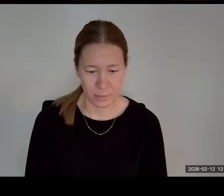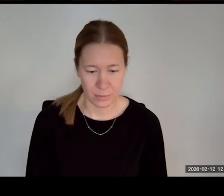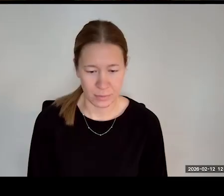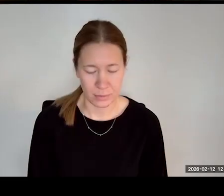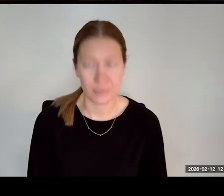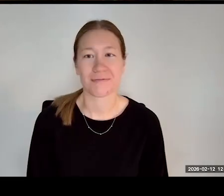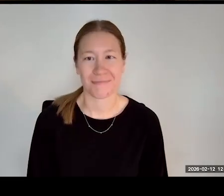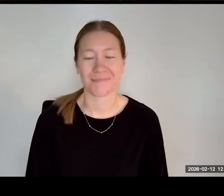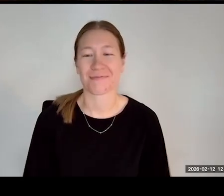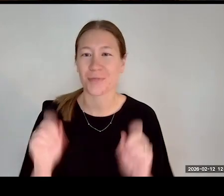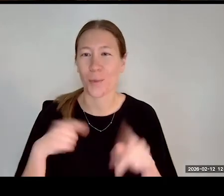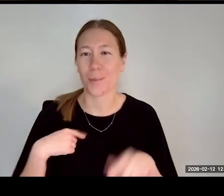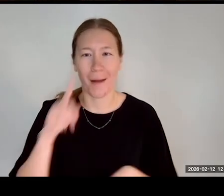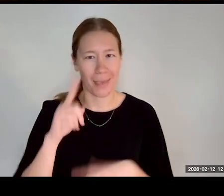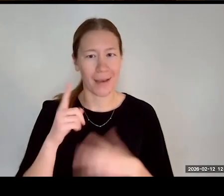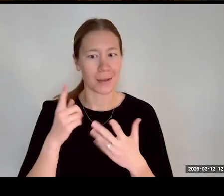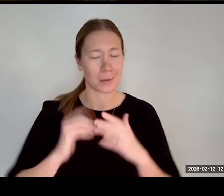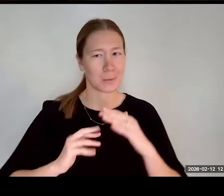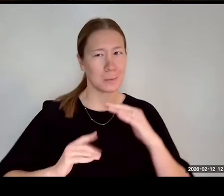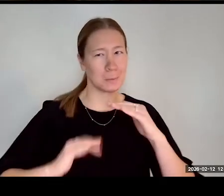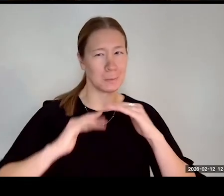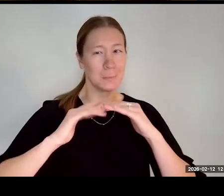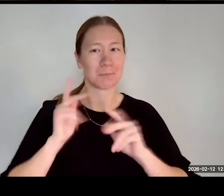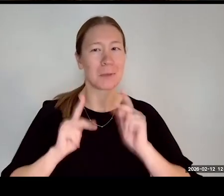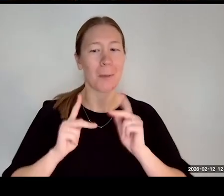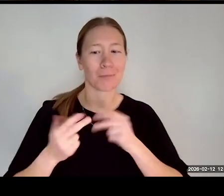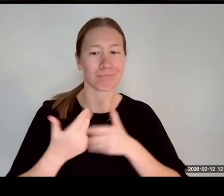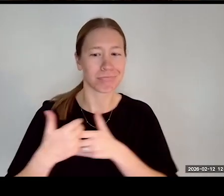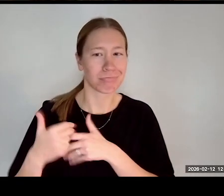Okay, I think we've hit a critical mass, so we're gonna get started.